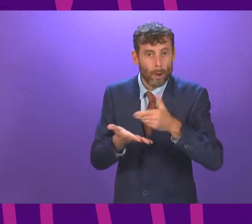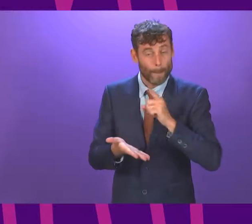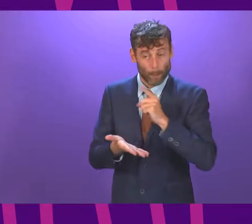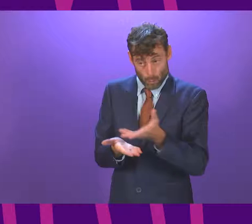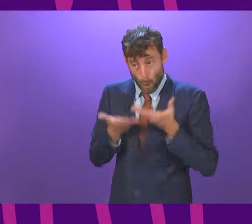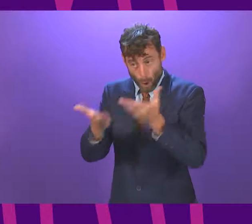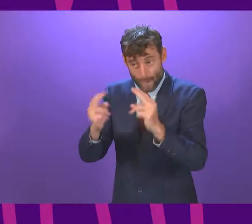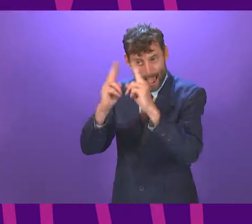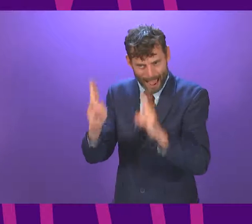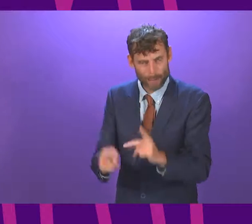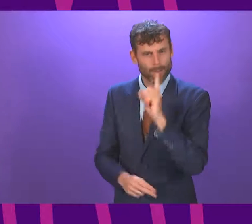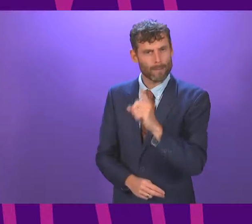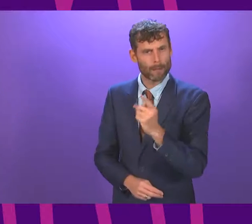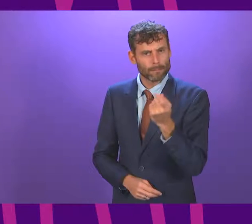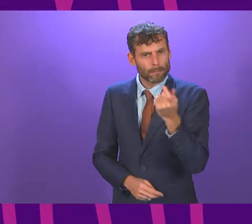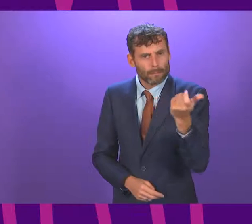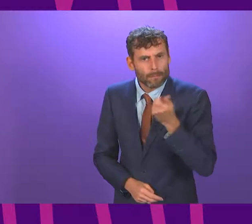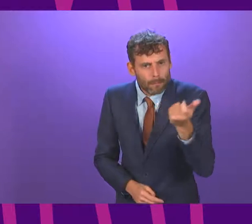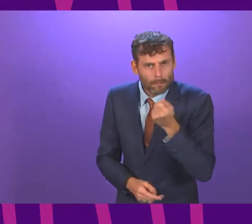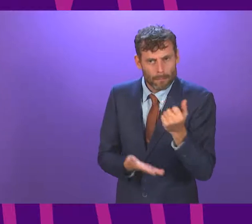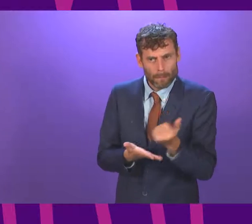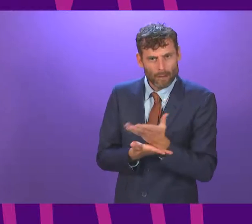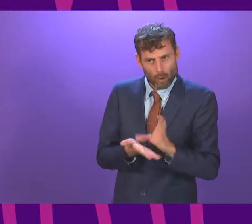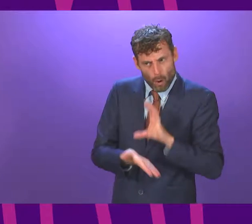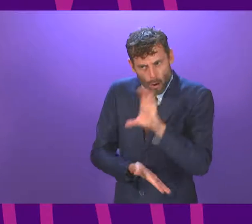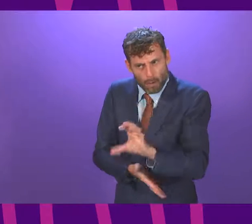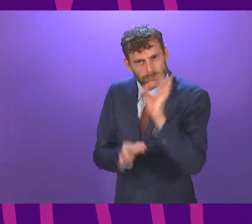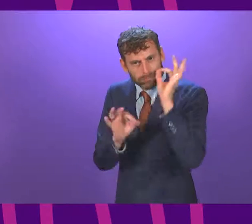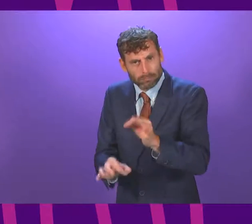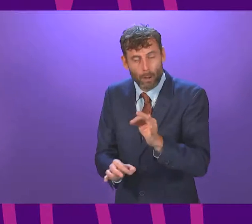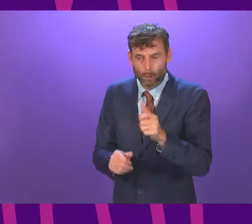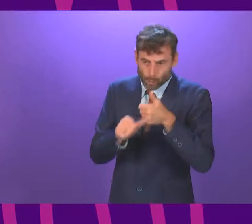for supporting vulnerable families who are settling in Scotland, be that financial support